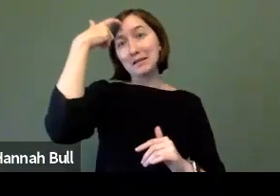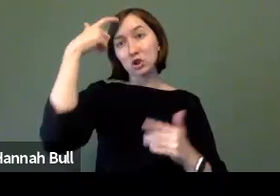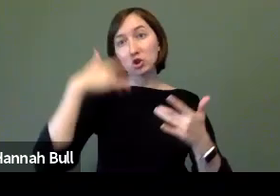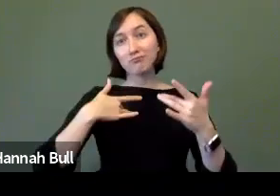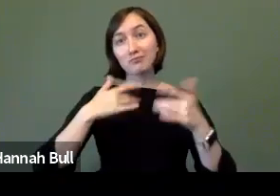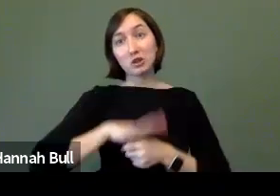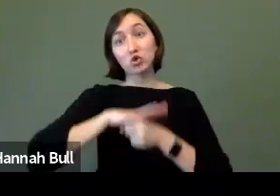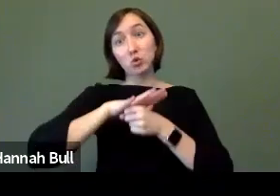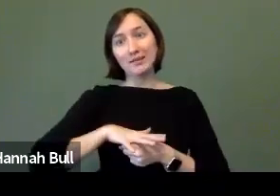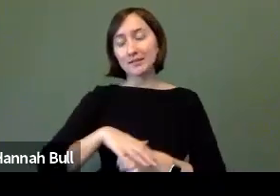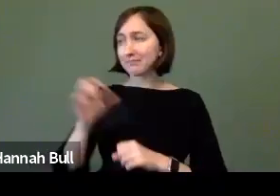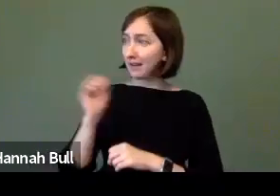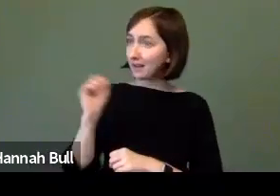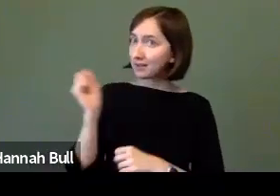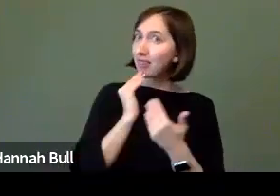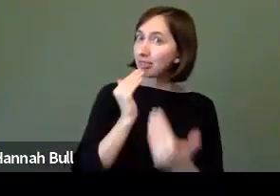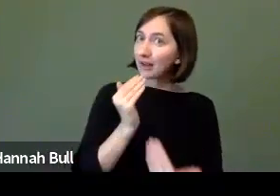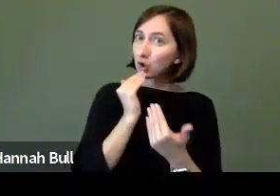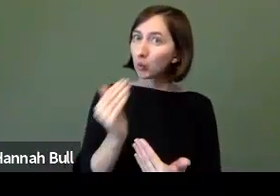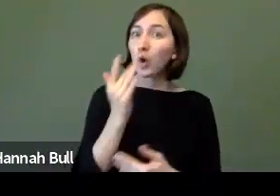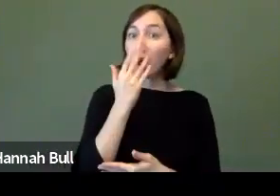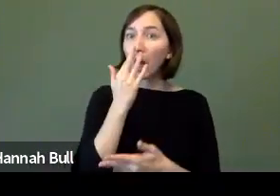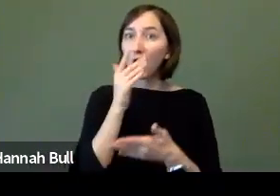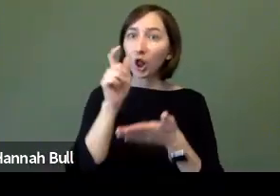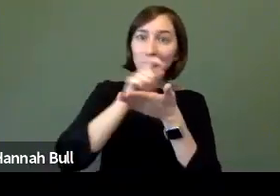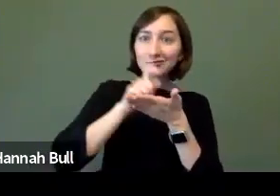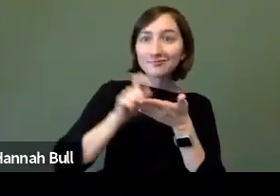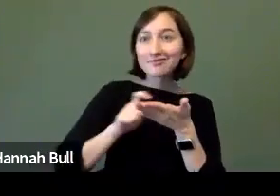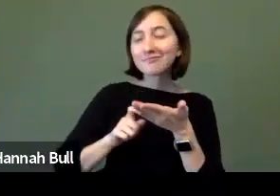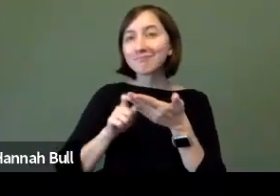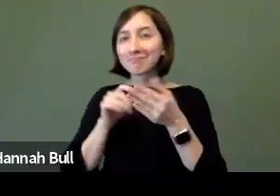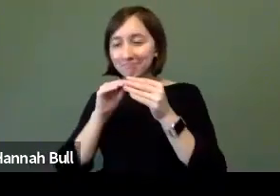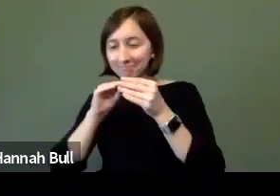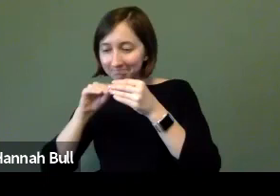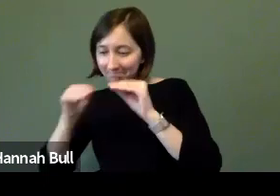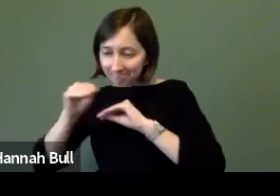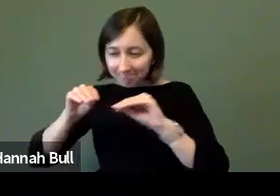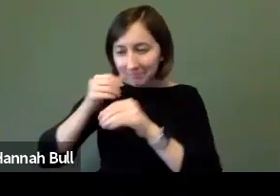Coloring and crafting are some of my favorite ways to de-stress.